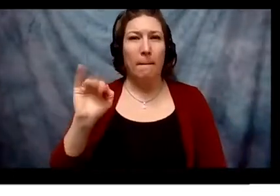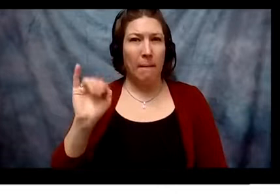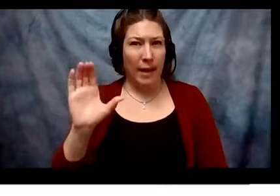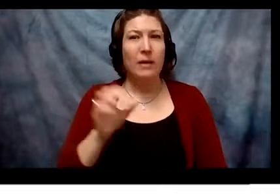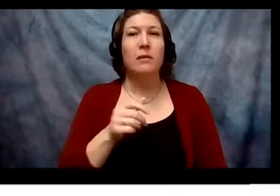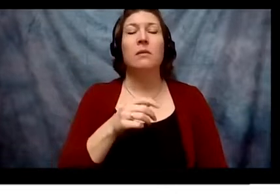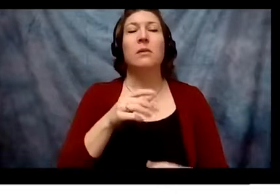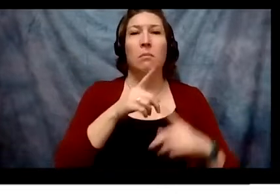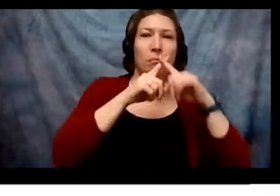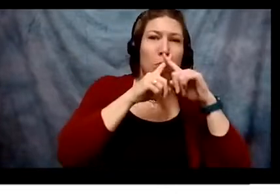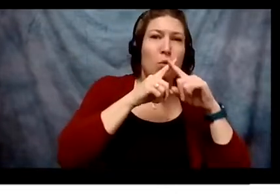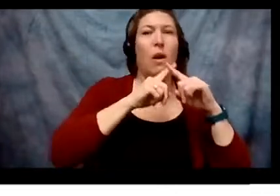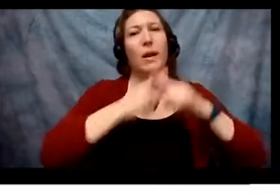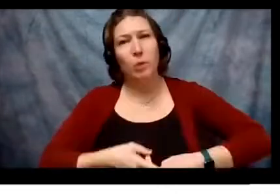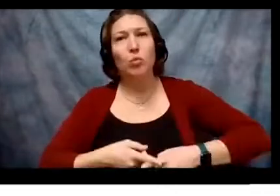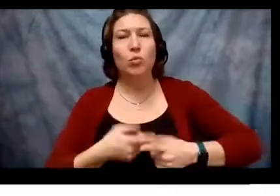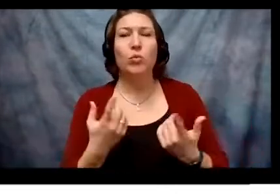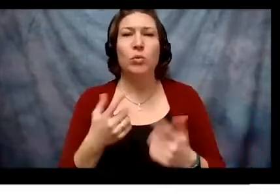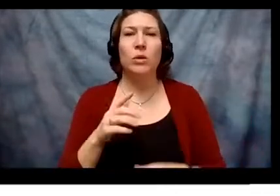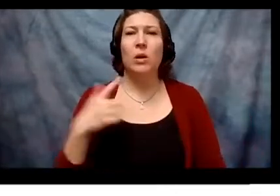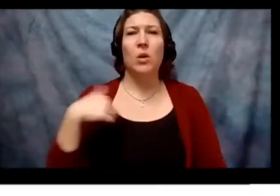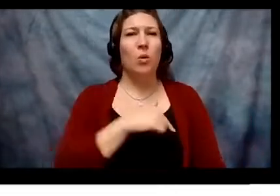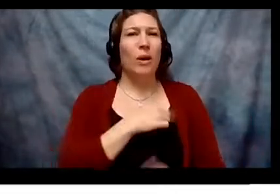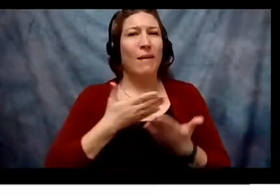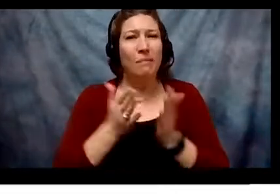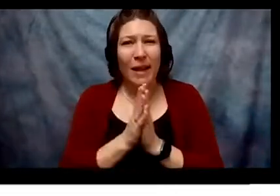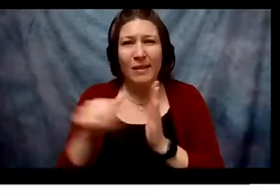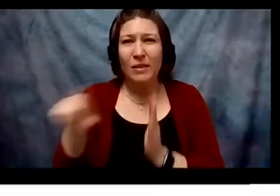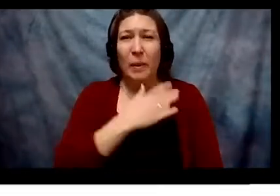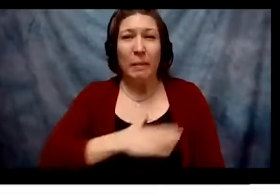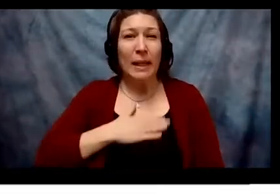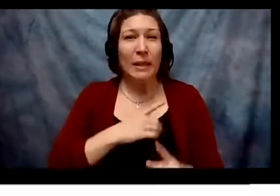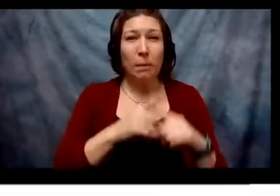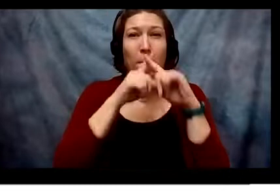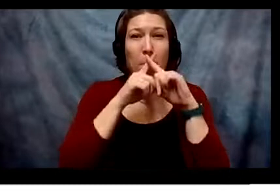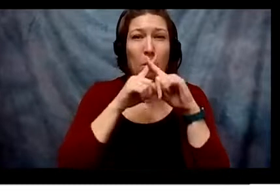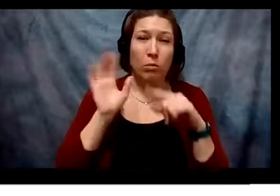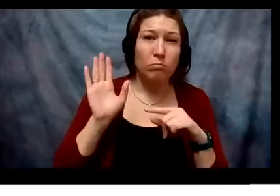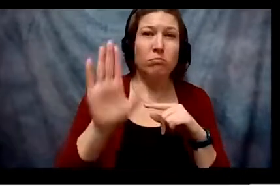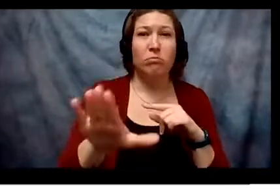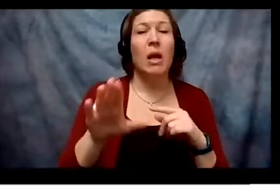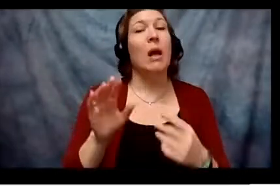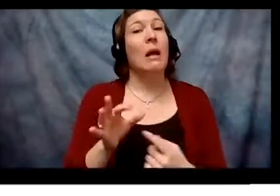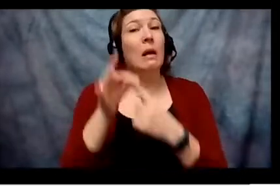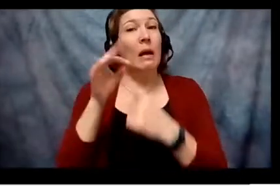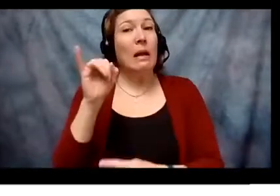unmuting yourself. We ask that everyone stay muted unless you need to speak, please. Next is the video